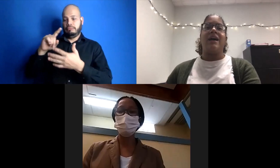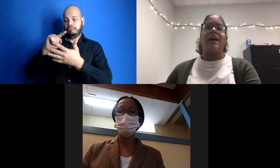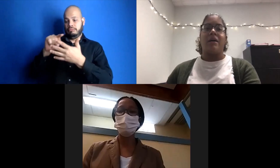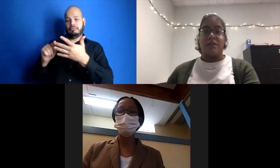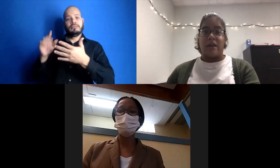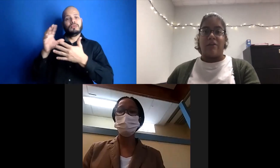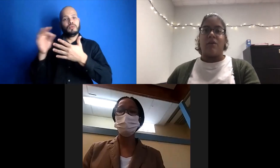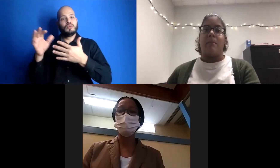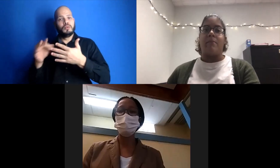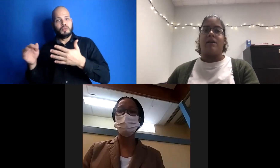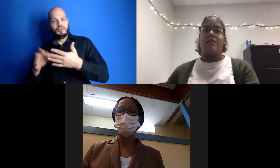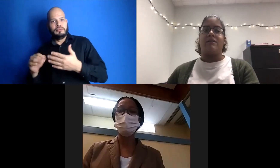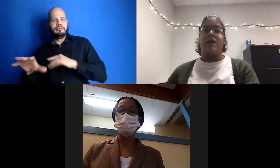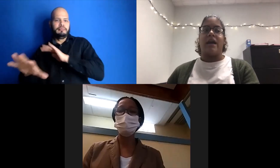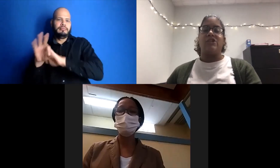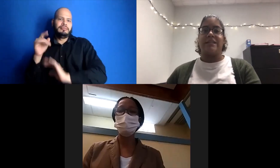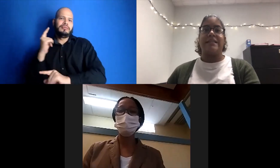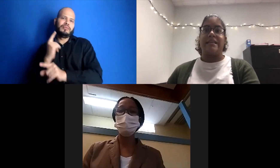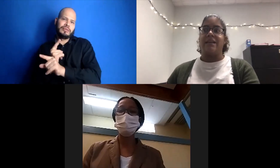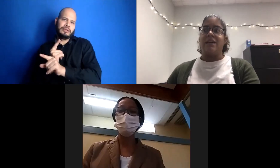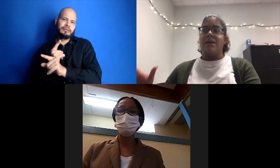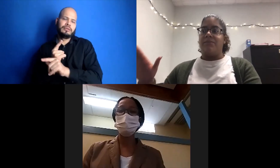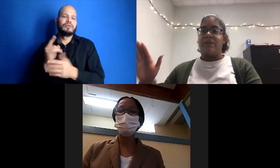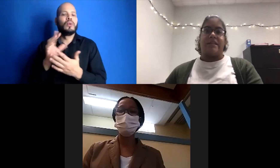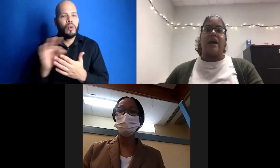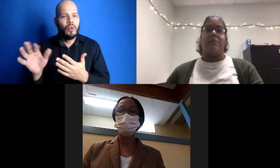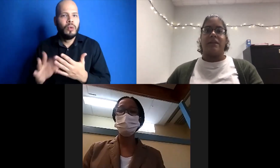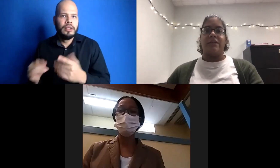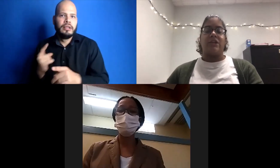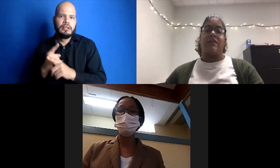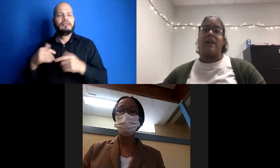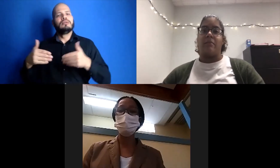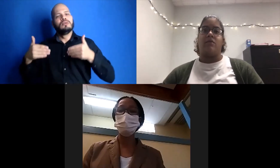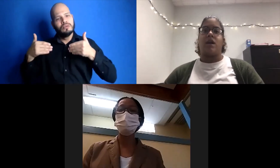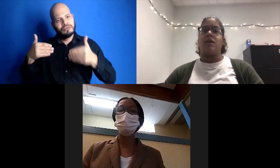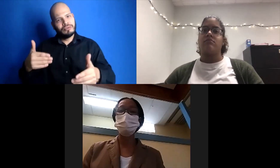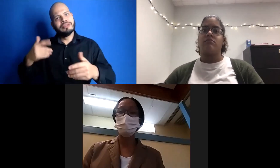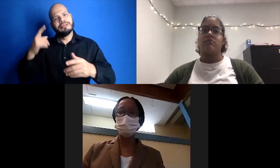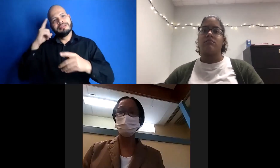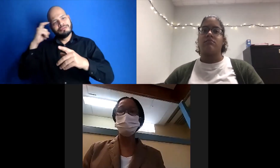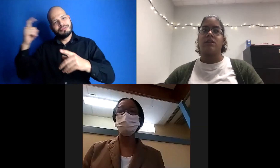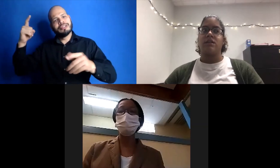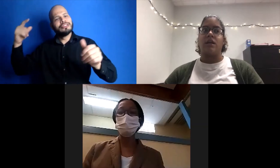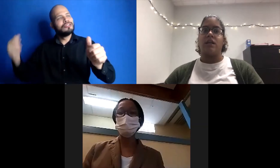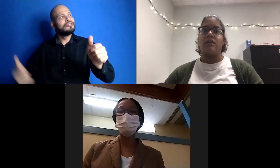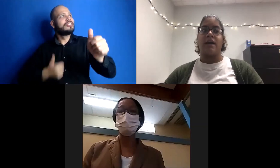I'm deaf but I just need this accommodation and then I'll be okay that's all I need I can do